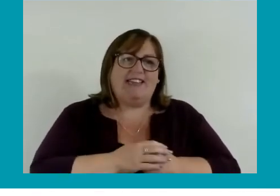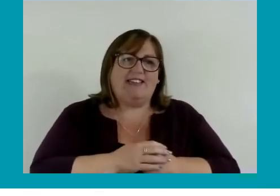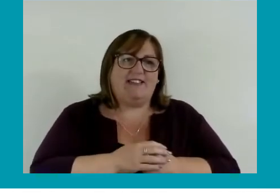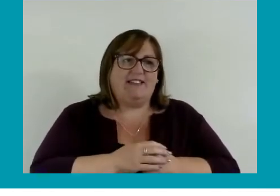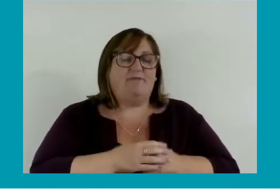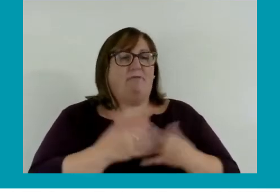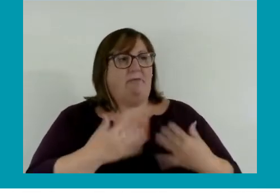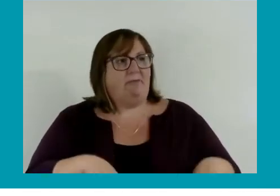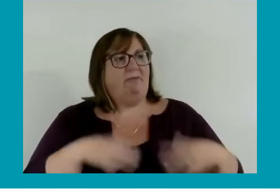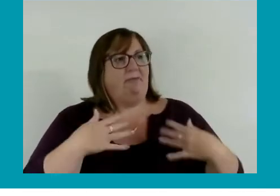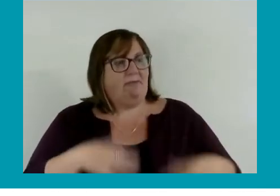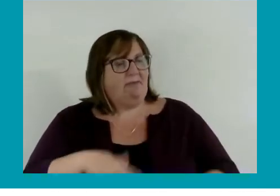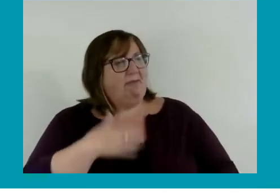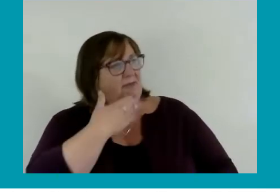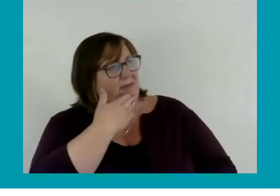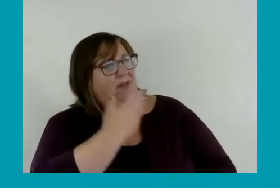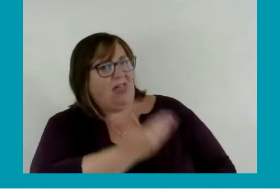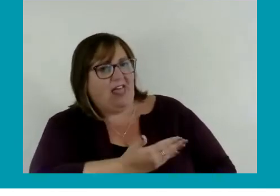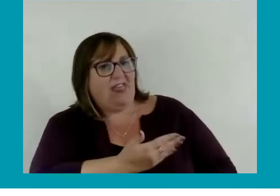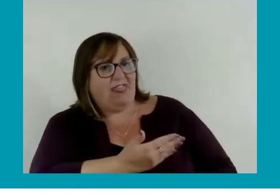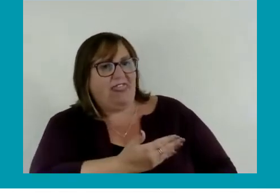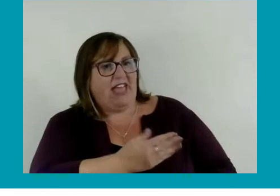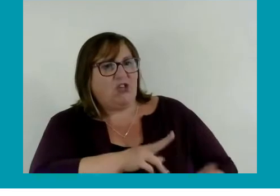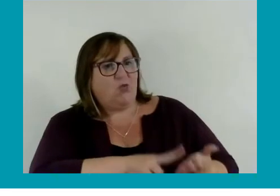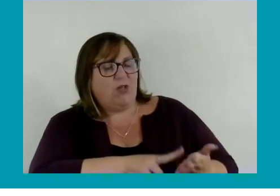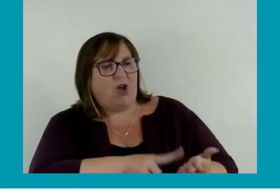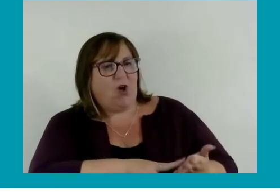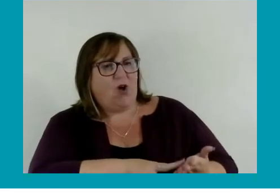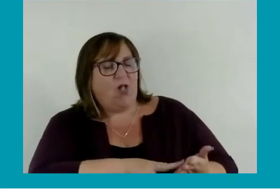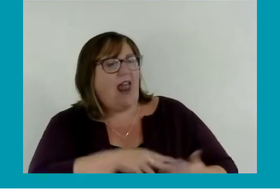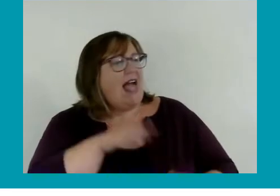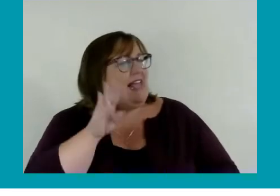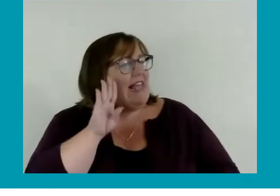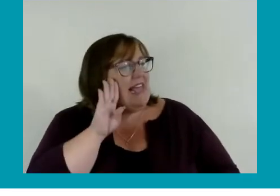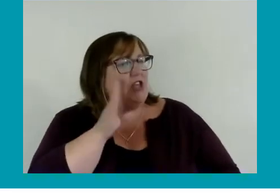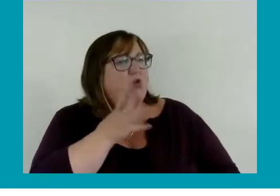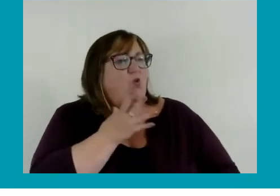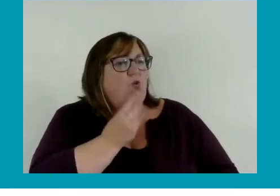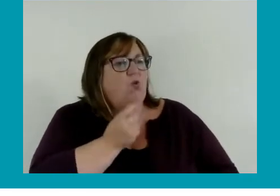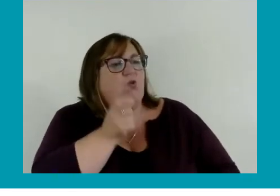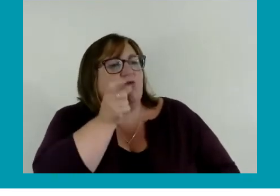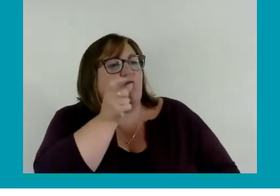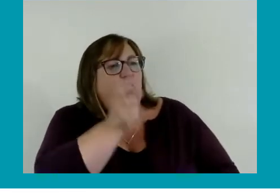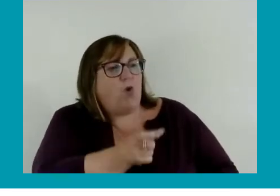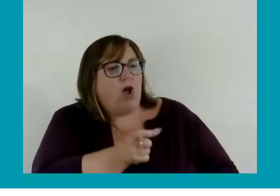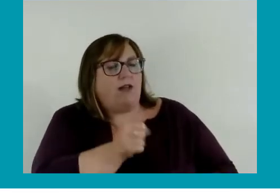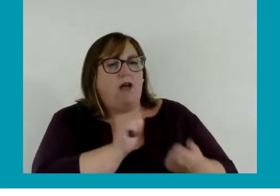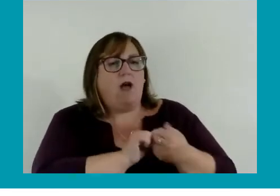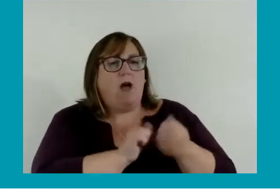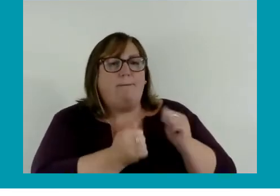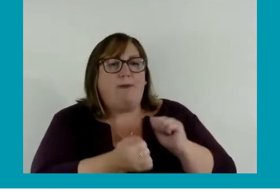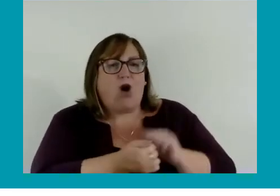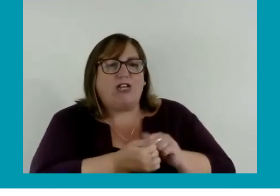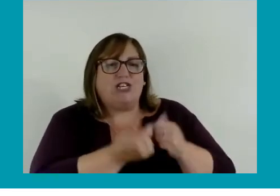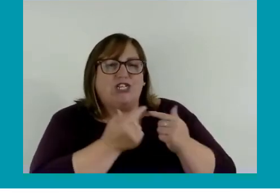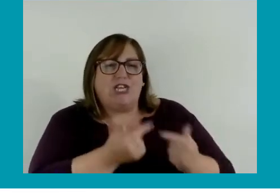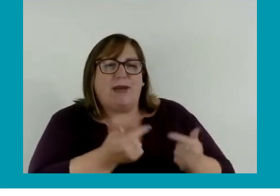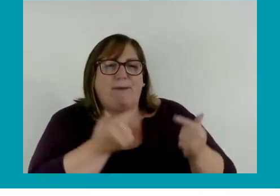i i hear you use the word partnership a lot uh and um i can hear it in in your story you are a